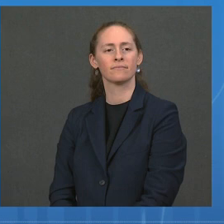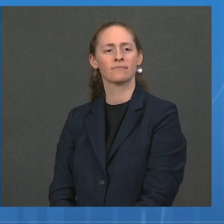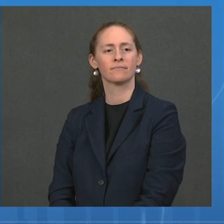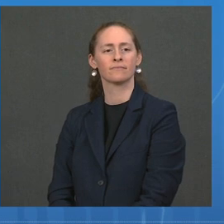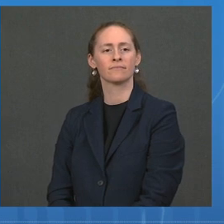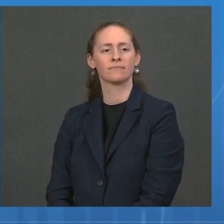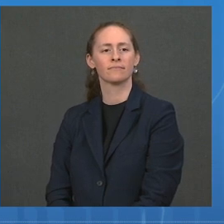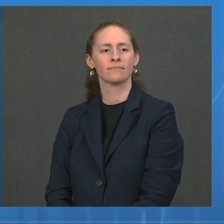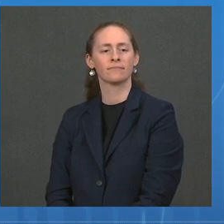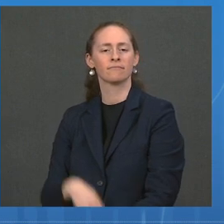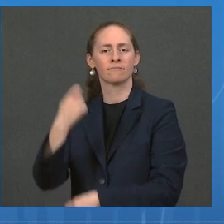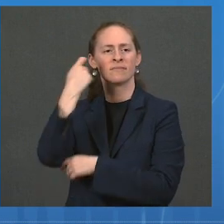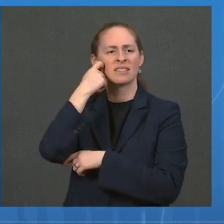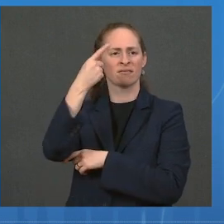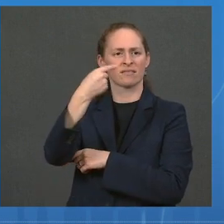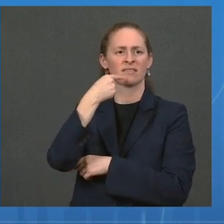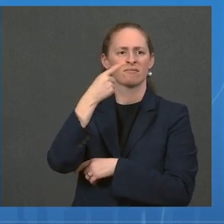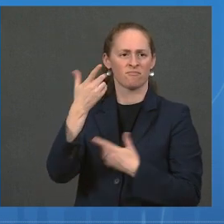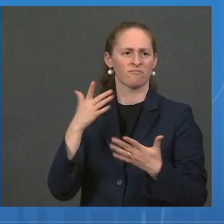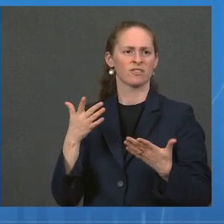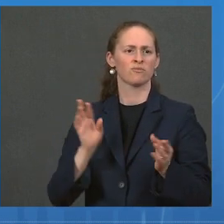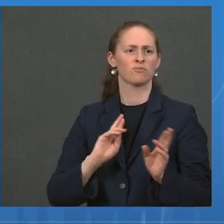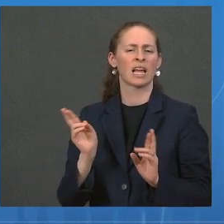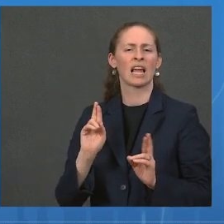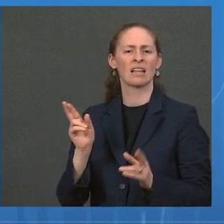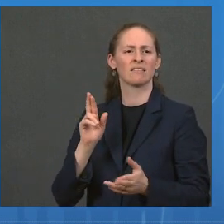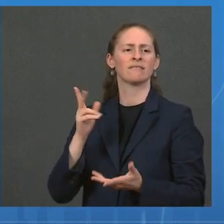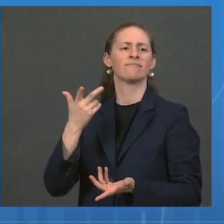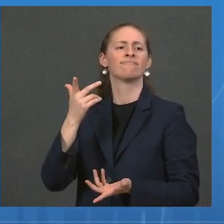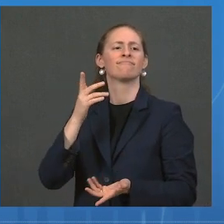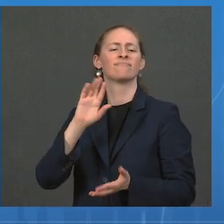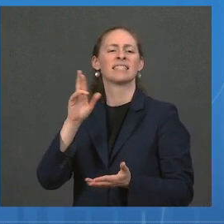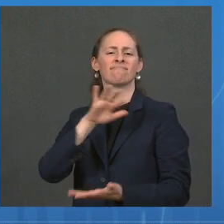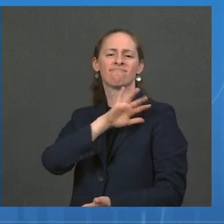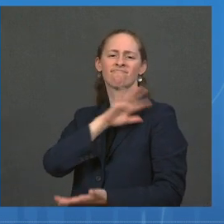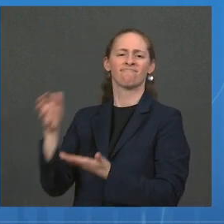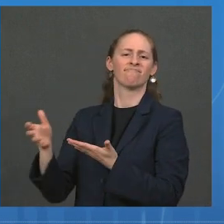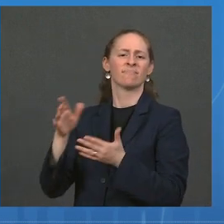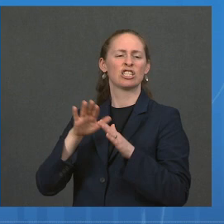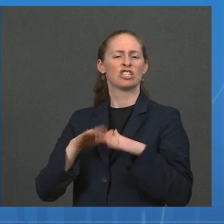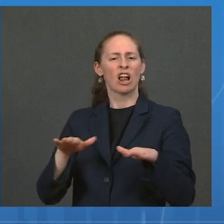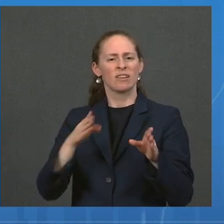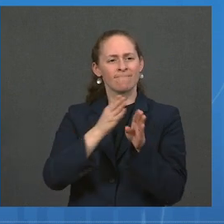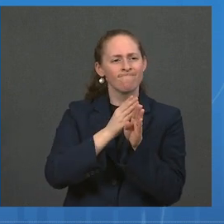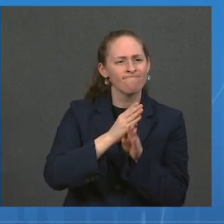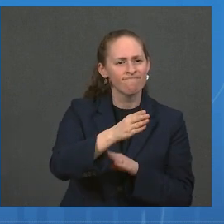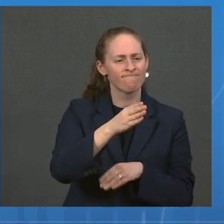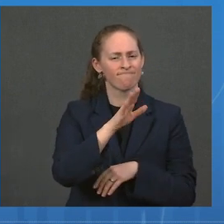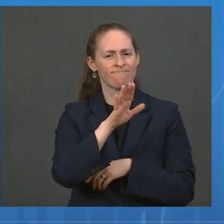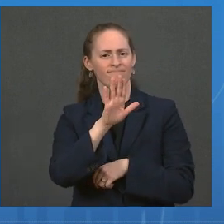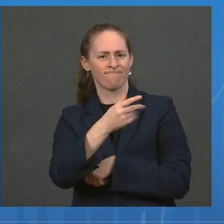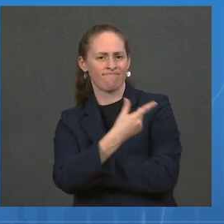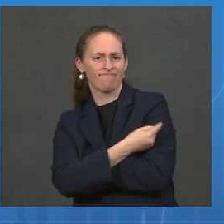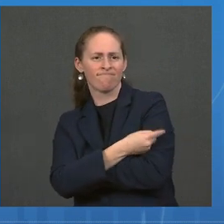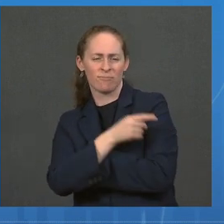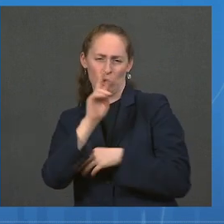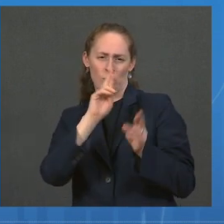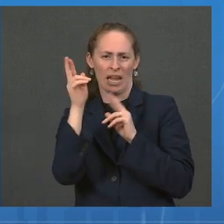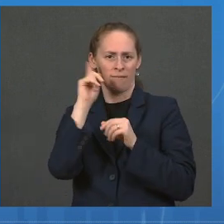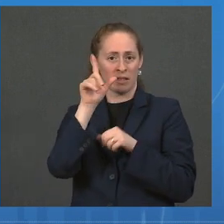of these child-sized vials to vaccinate the 28 million children aged 5 to 11.